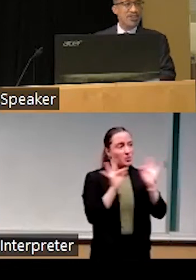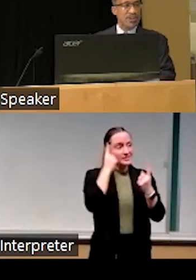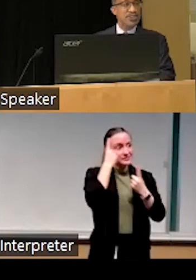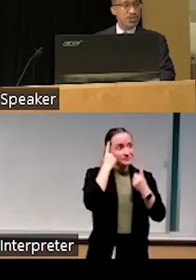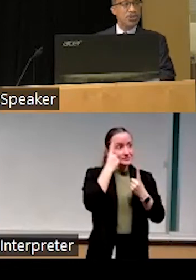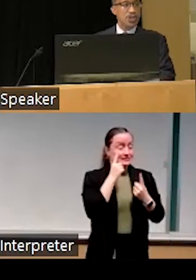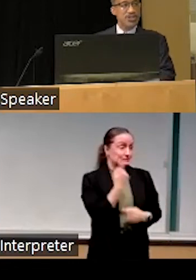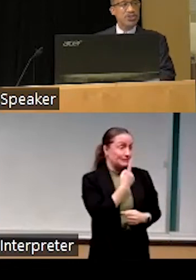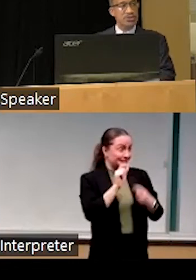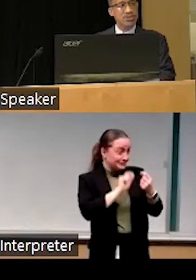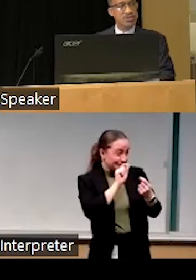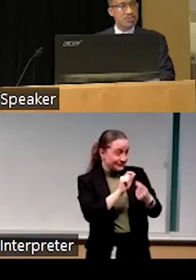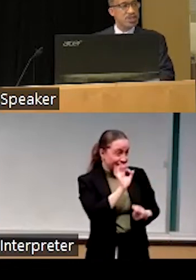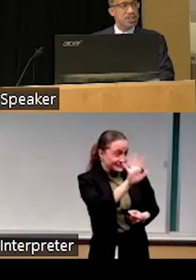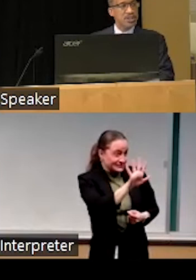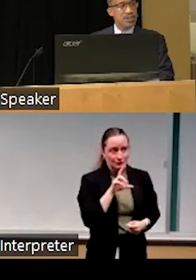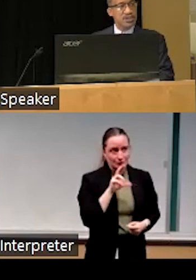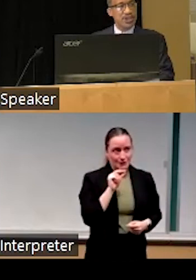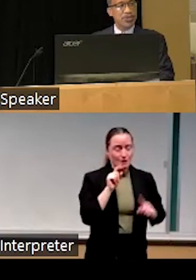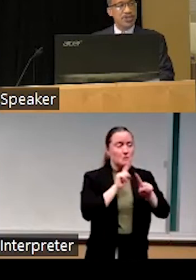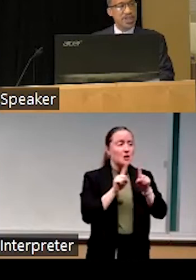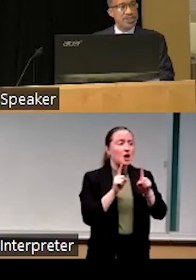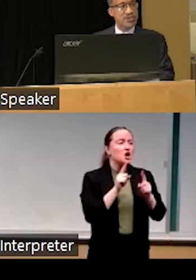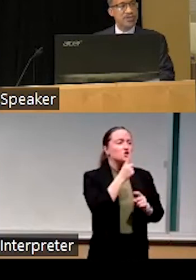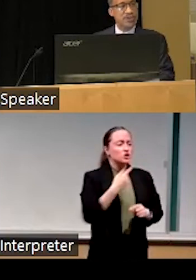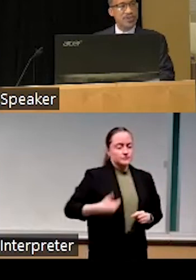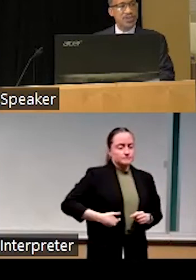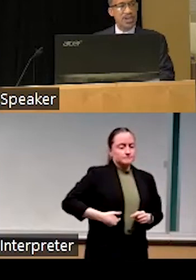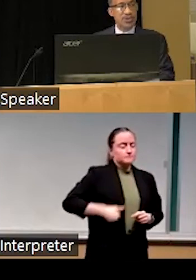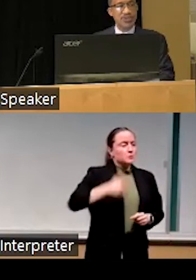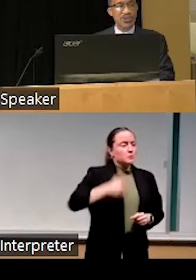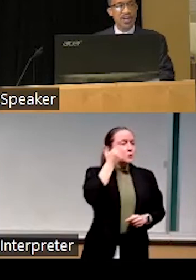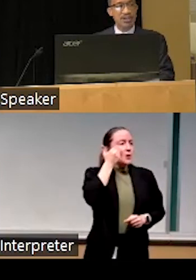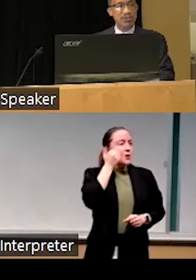other than just to be attuned to the developmental stage of the child wherever they're at